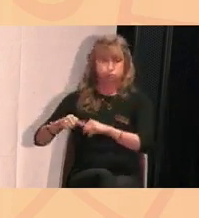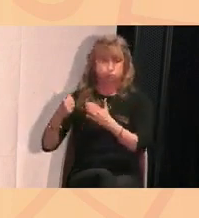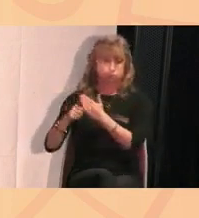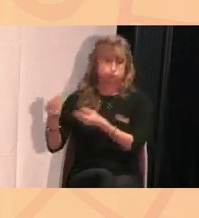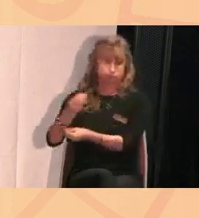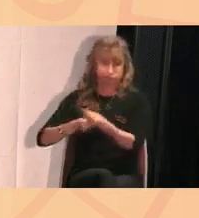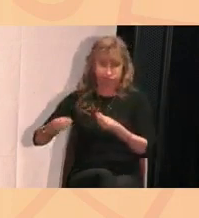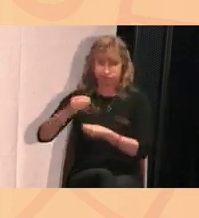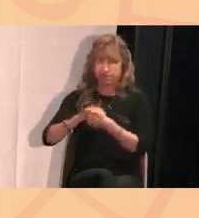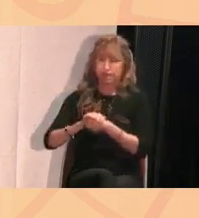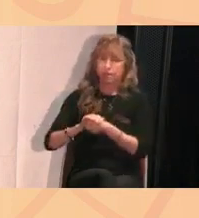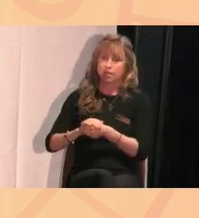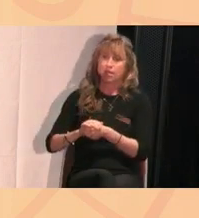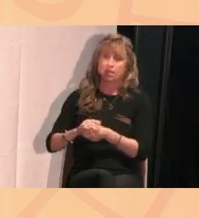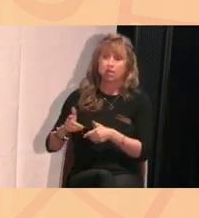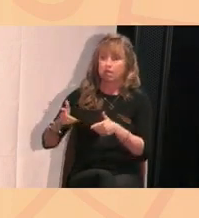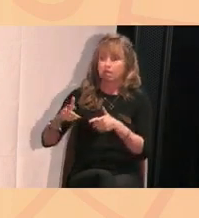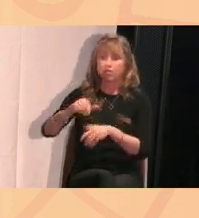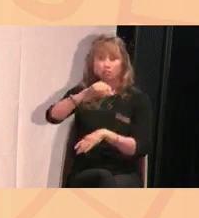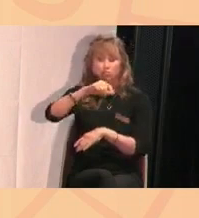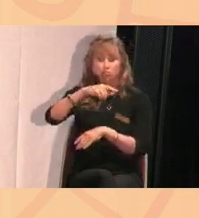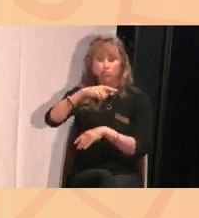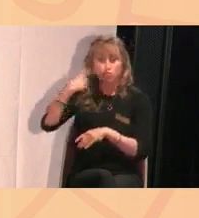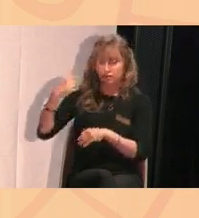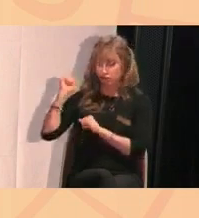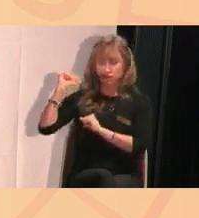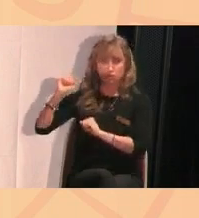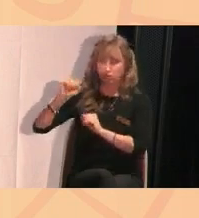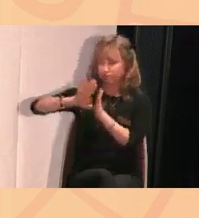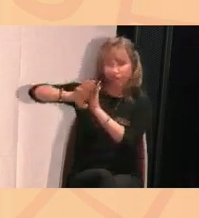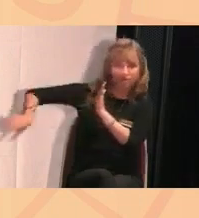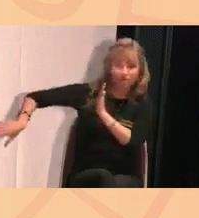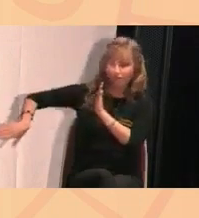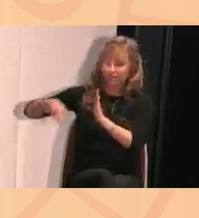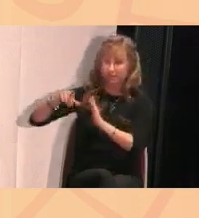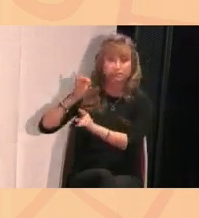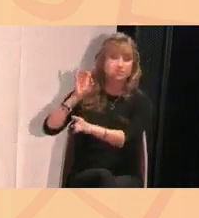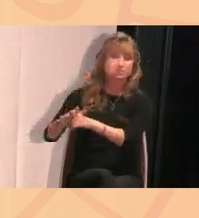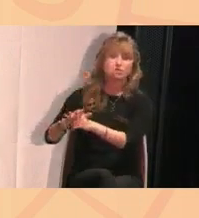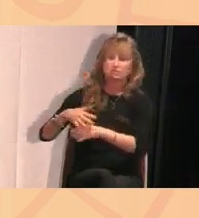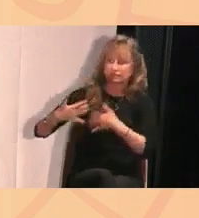It was about the time of the worst time economically for Cuba.